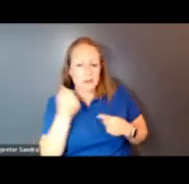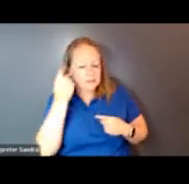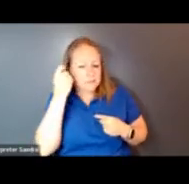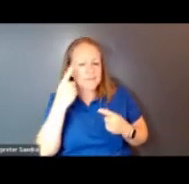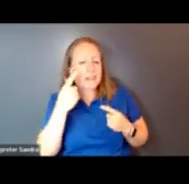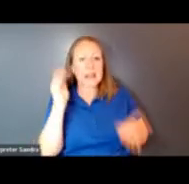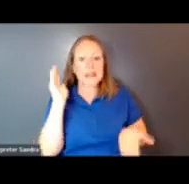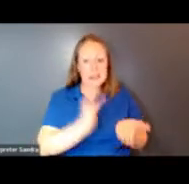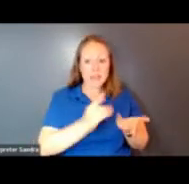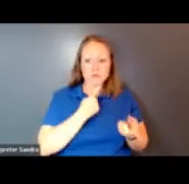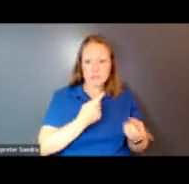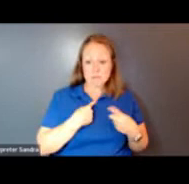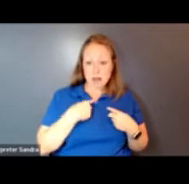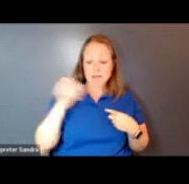get better responses. I really